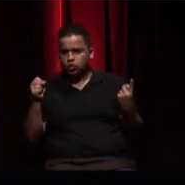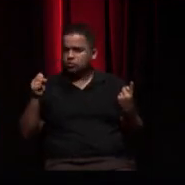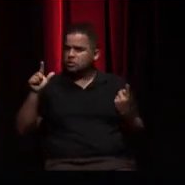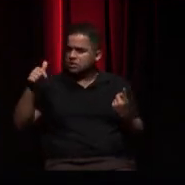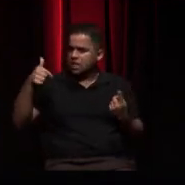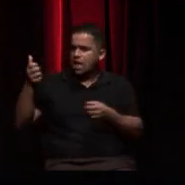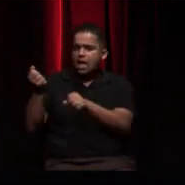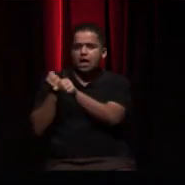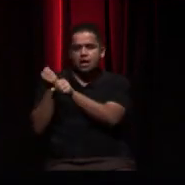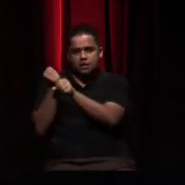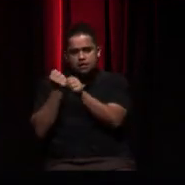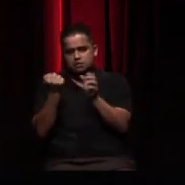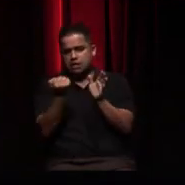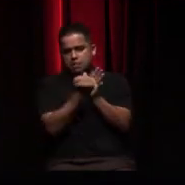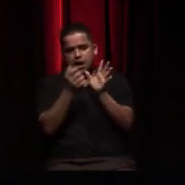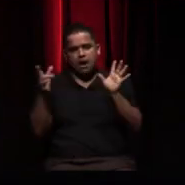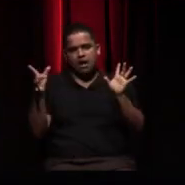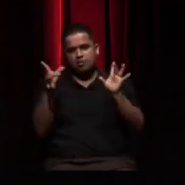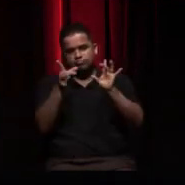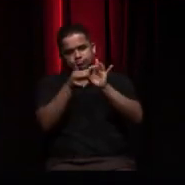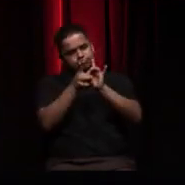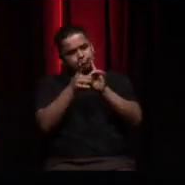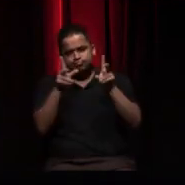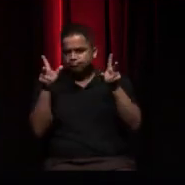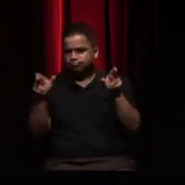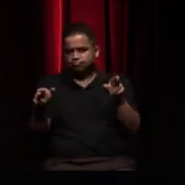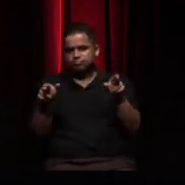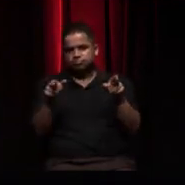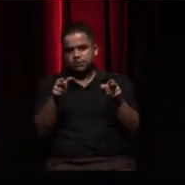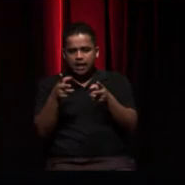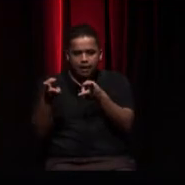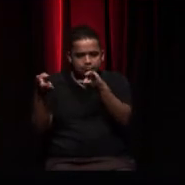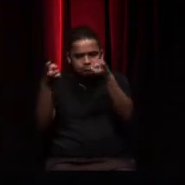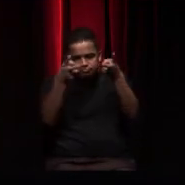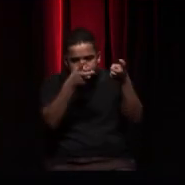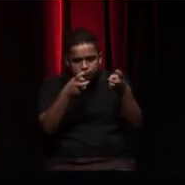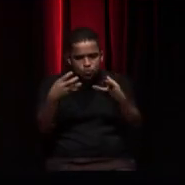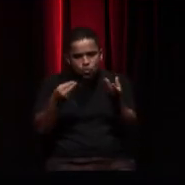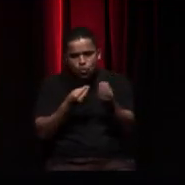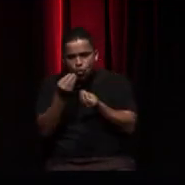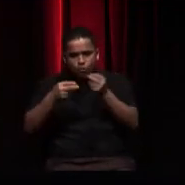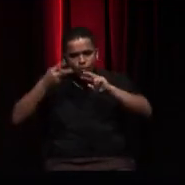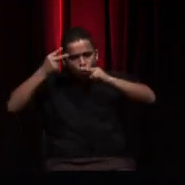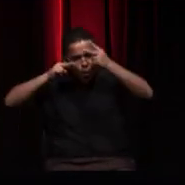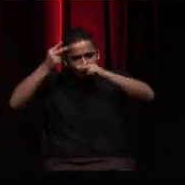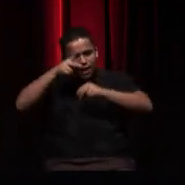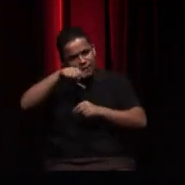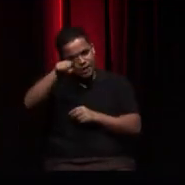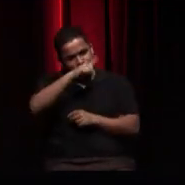brands have focused on the behavior of young people and on how to better preserve